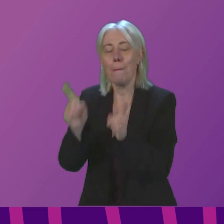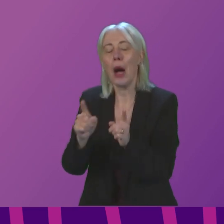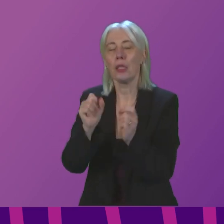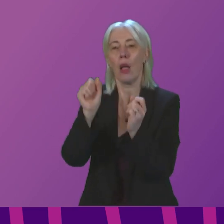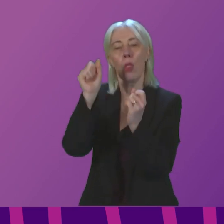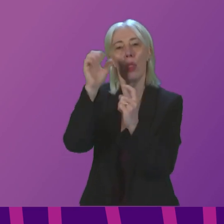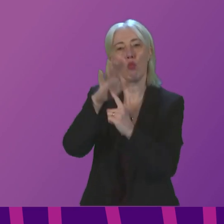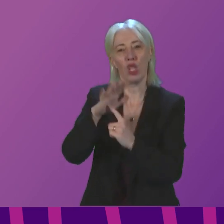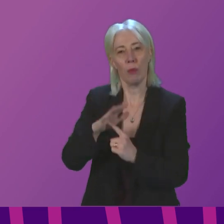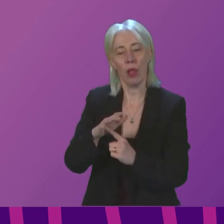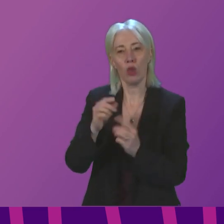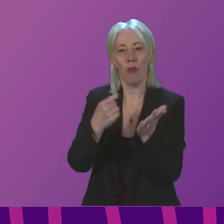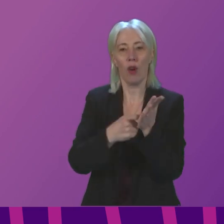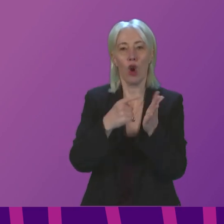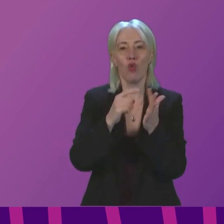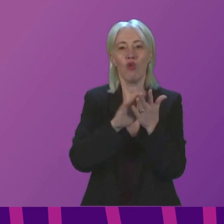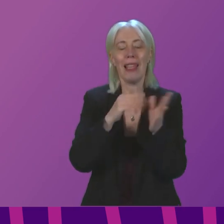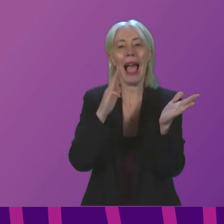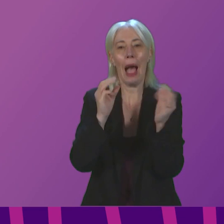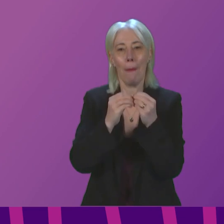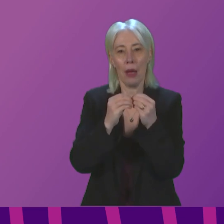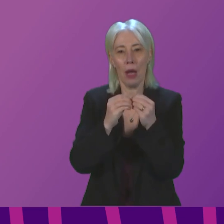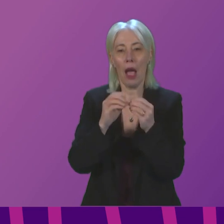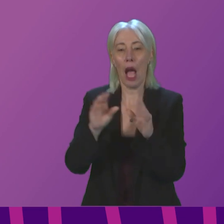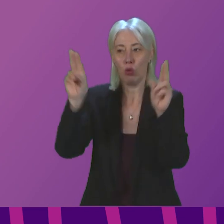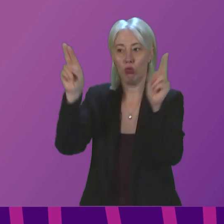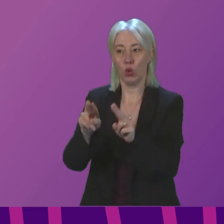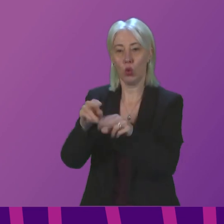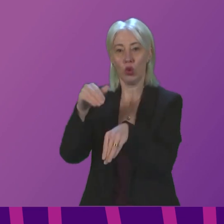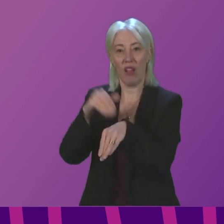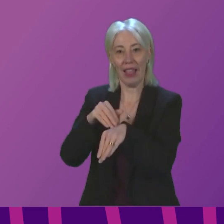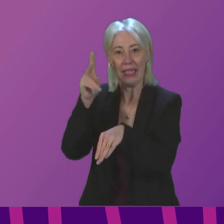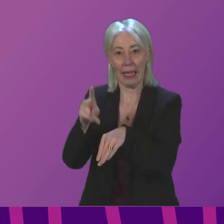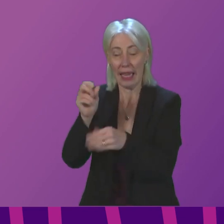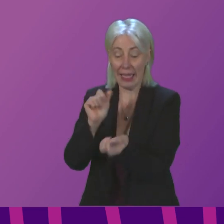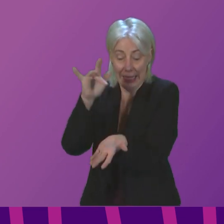to ensure that the principles of rehabilitation and reducing reoffending are at its heart.